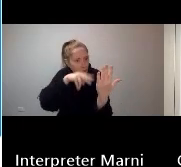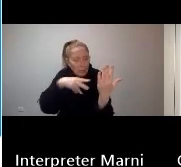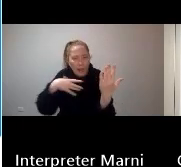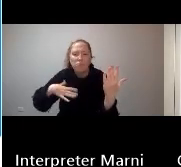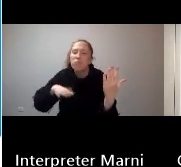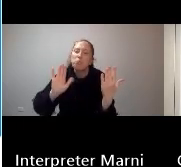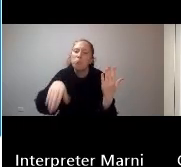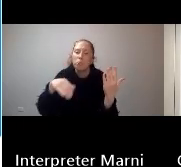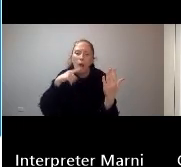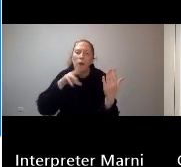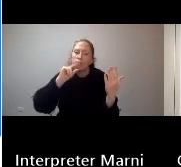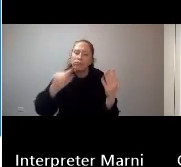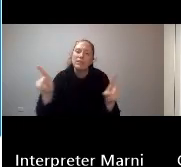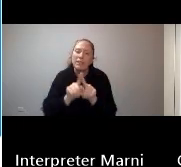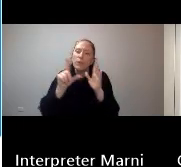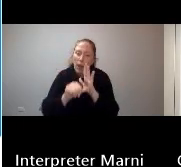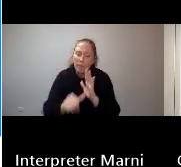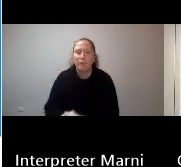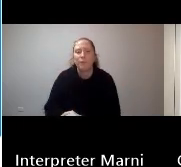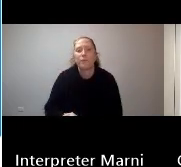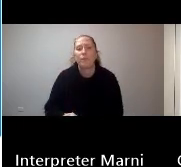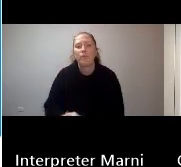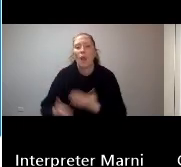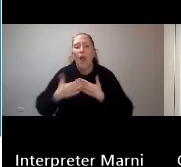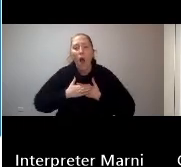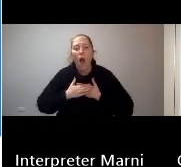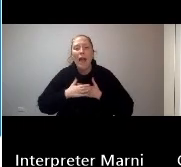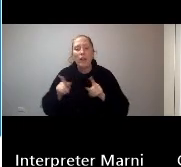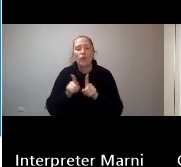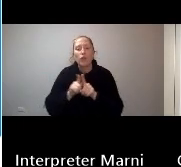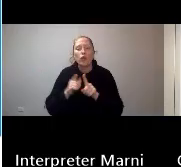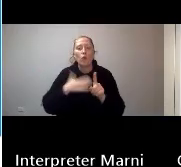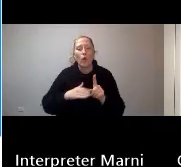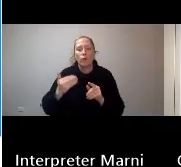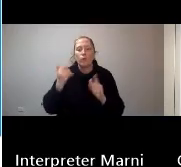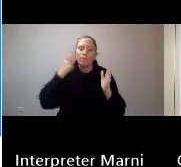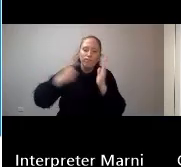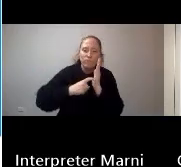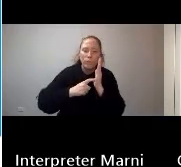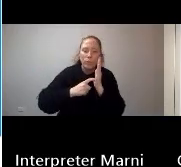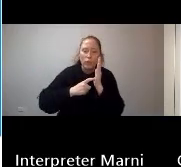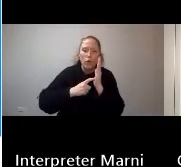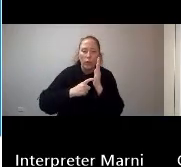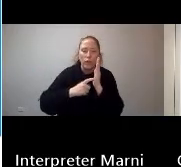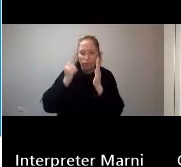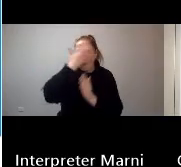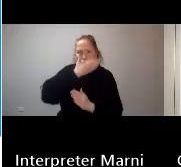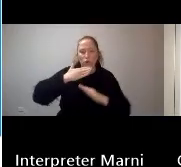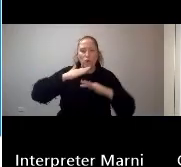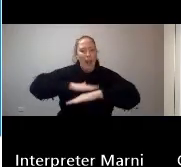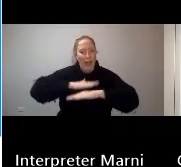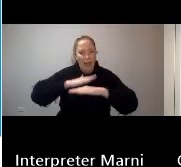I also want to acknowledge the traditional owners of the land. This is a lovely piece of work, actually, that was done by an Aboriginal artist in the territory,